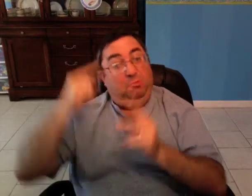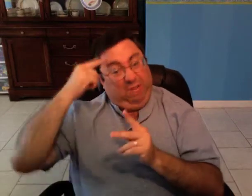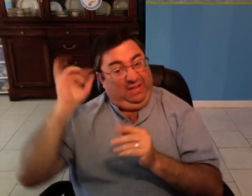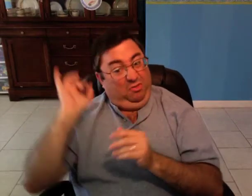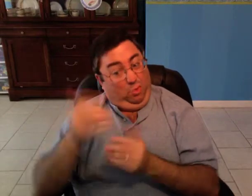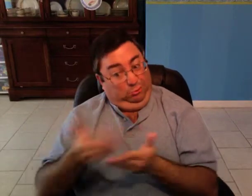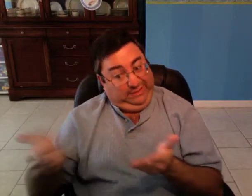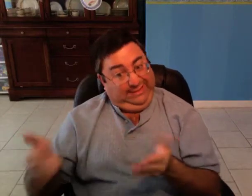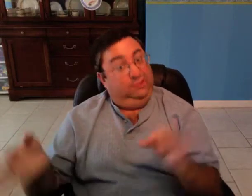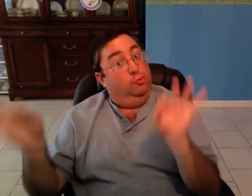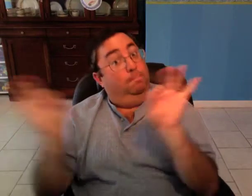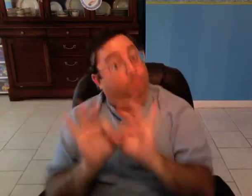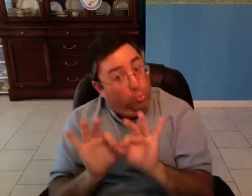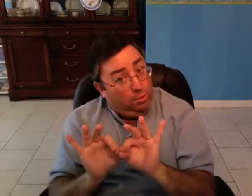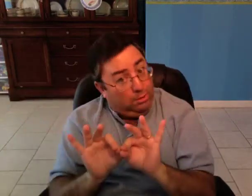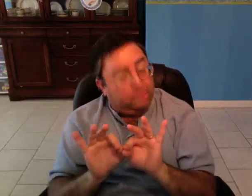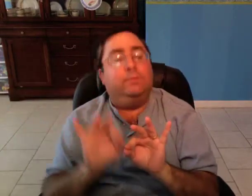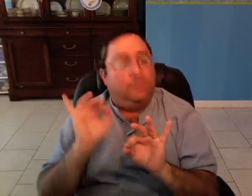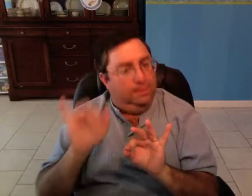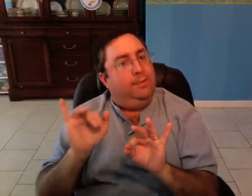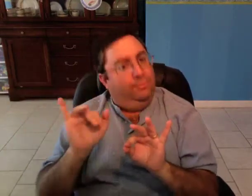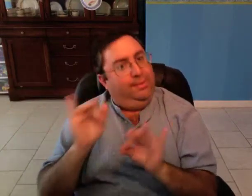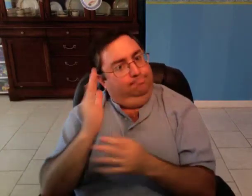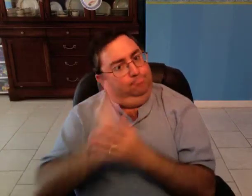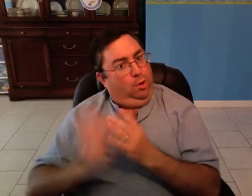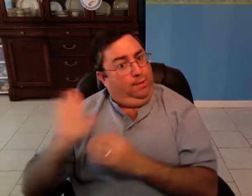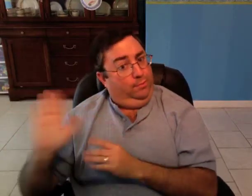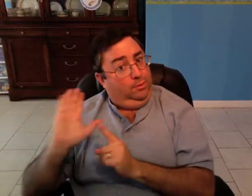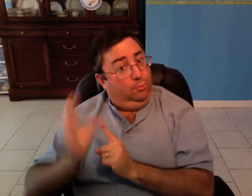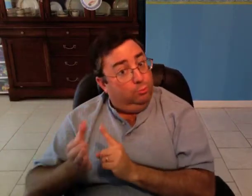If people think those things are important, then that is part of their culture.